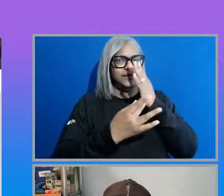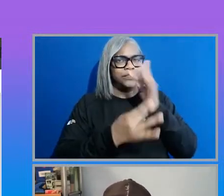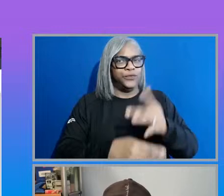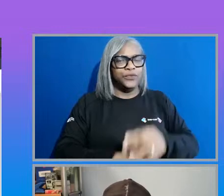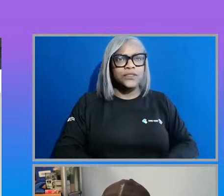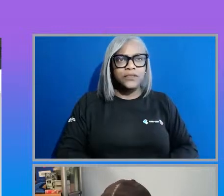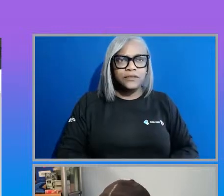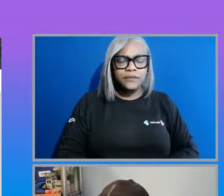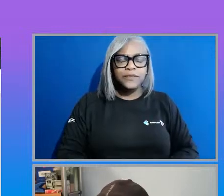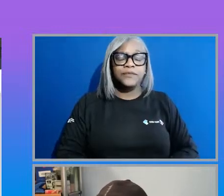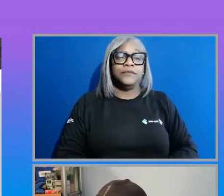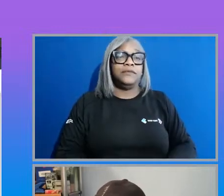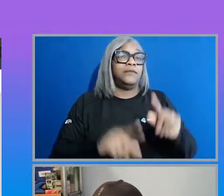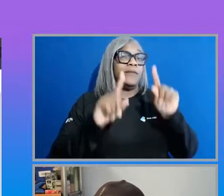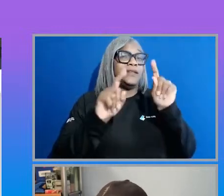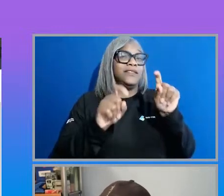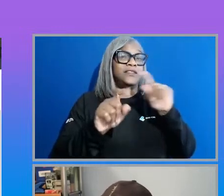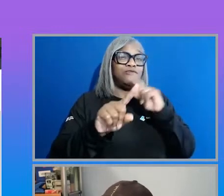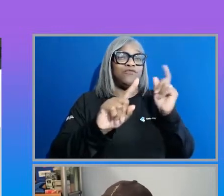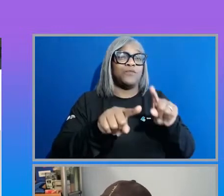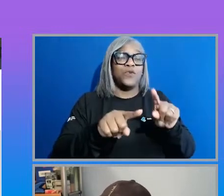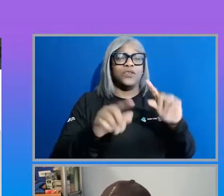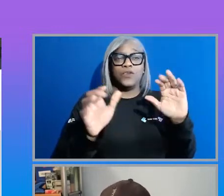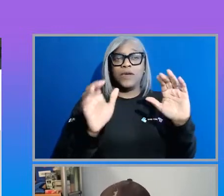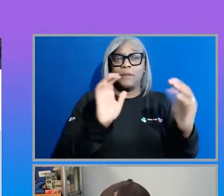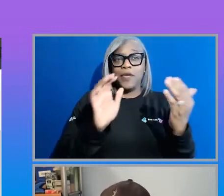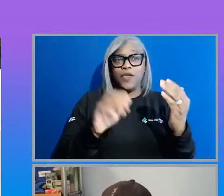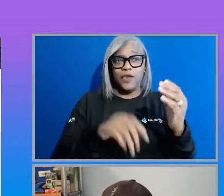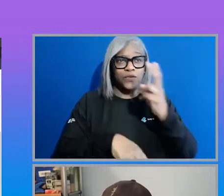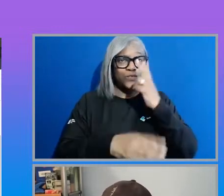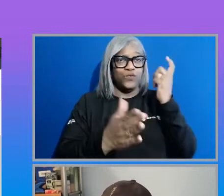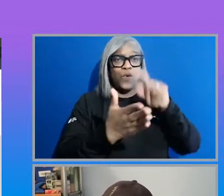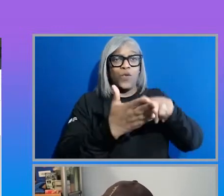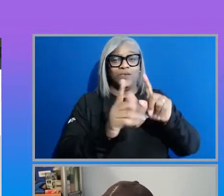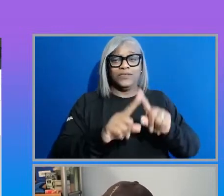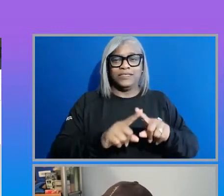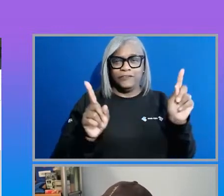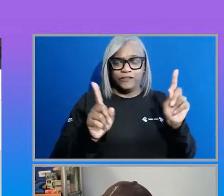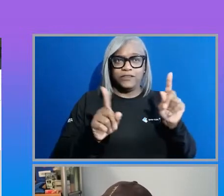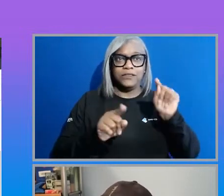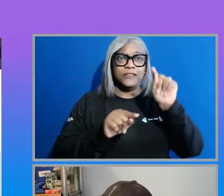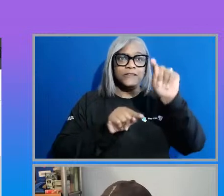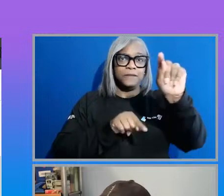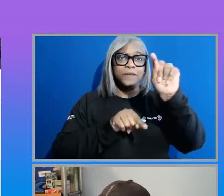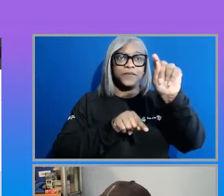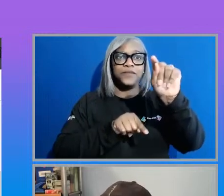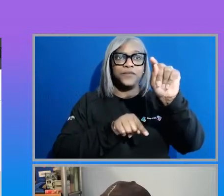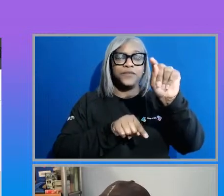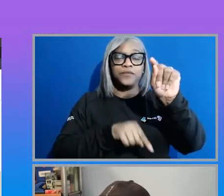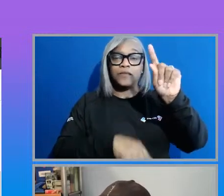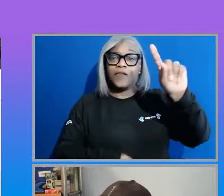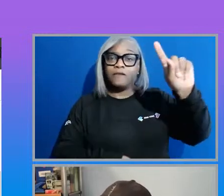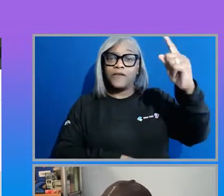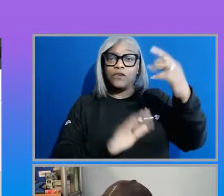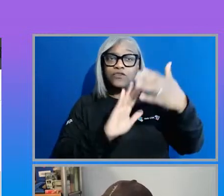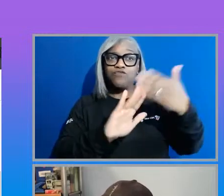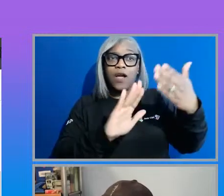test reports are now compared. So you can see what's going on.